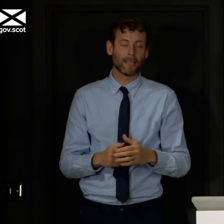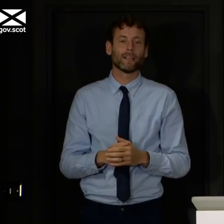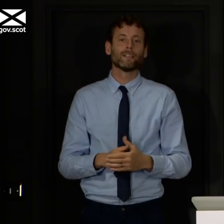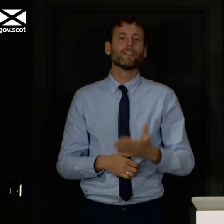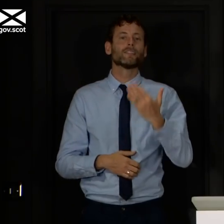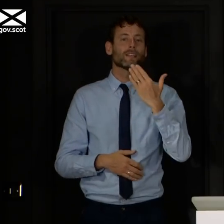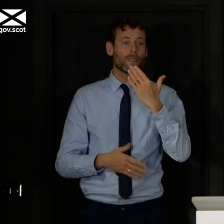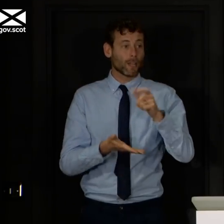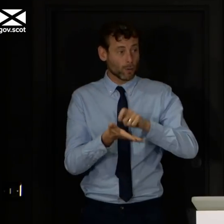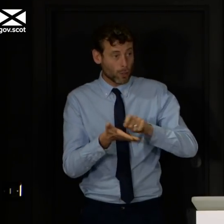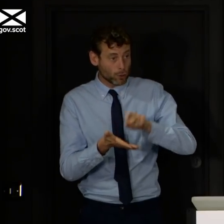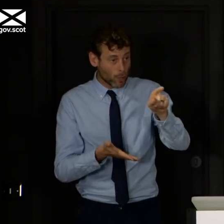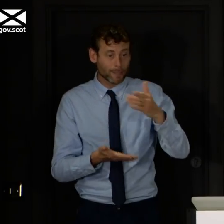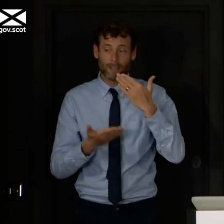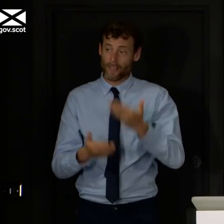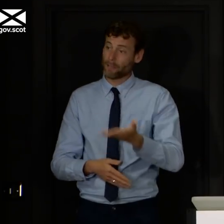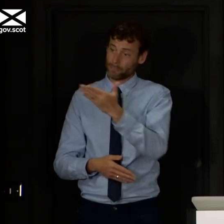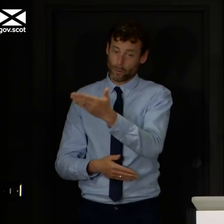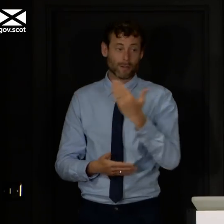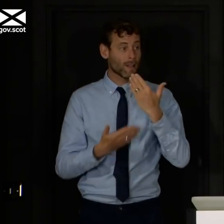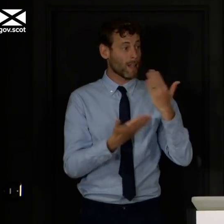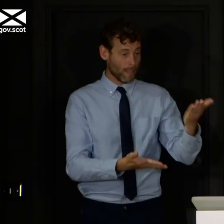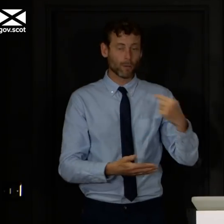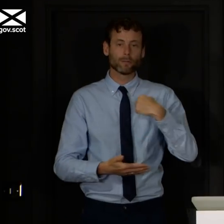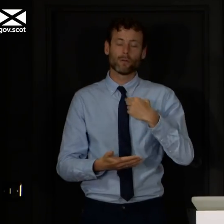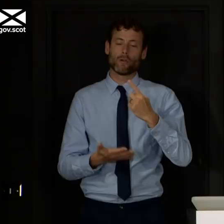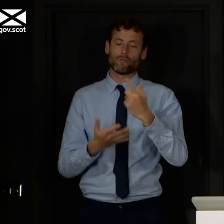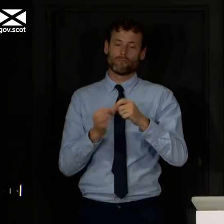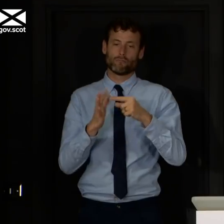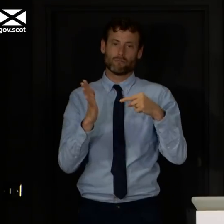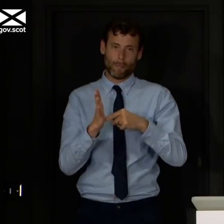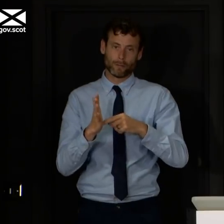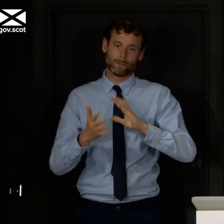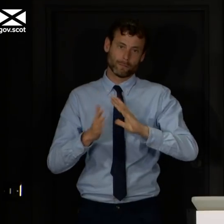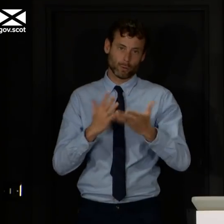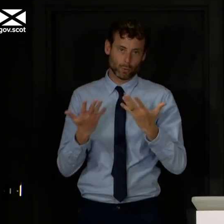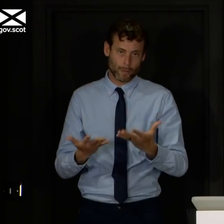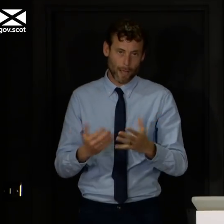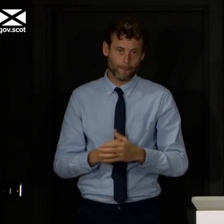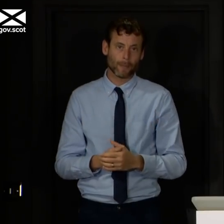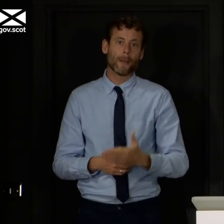thanks to Gregor and Jeane and Robert, our BSL interpreter today. Please keep sticking